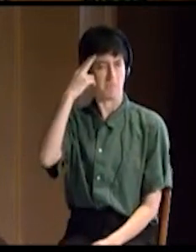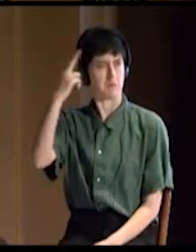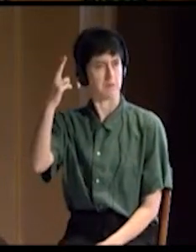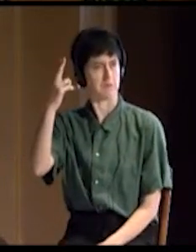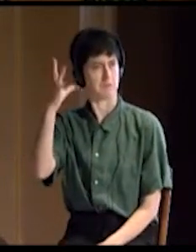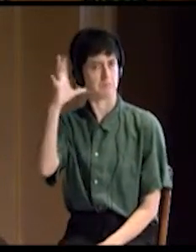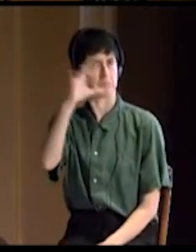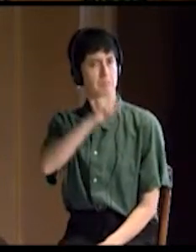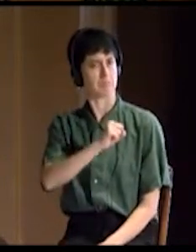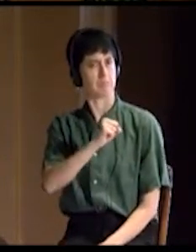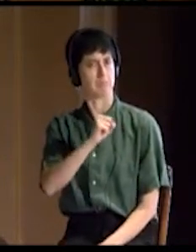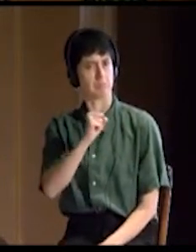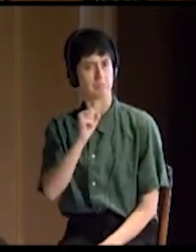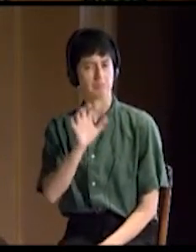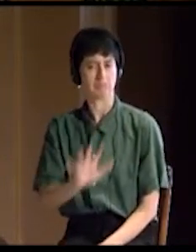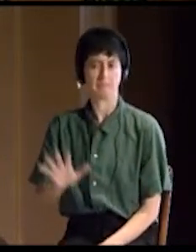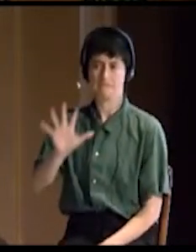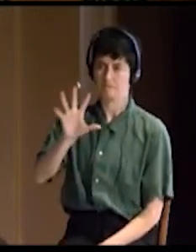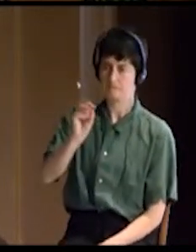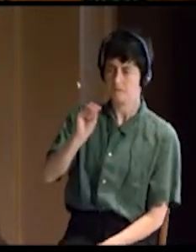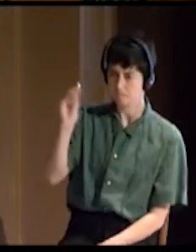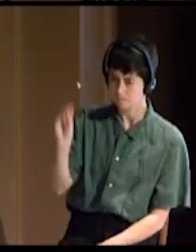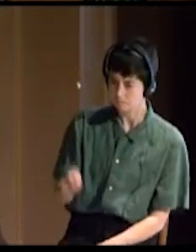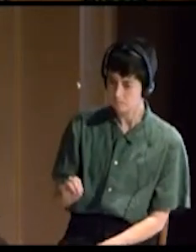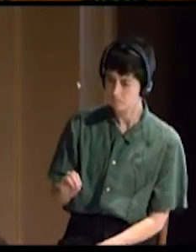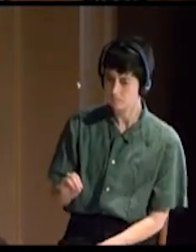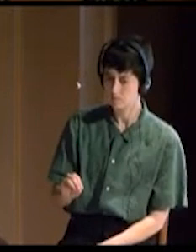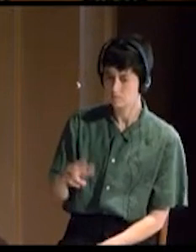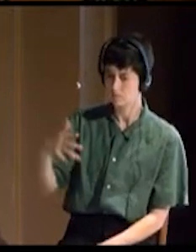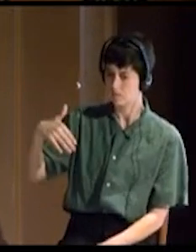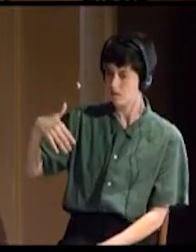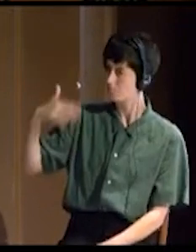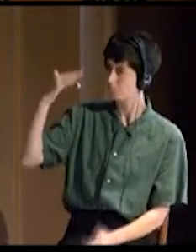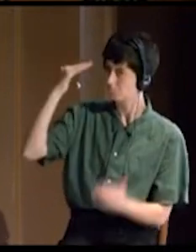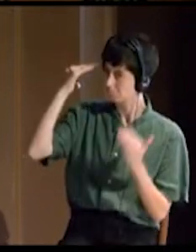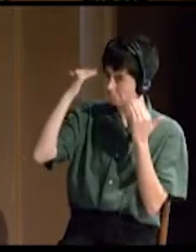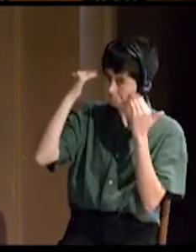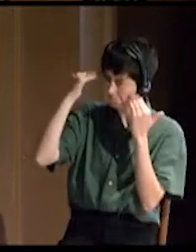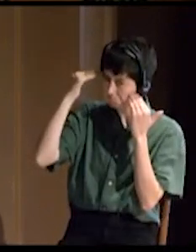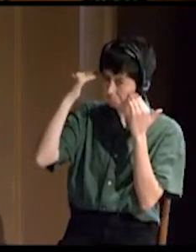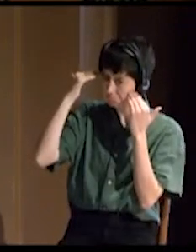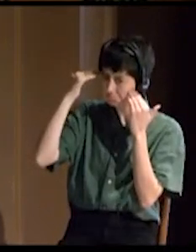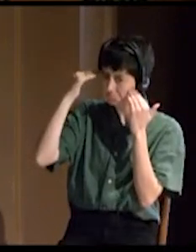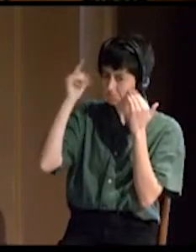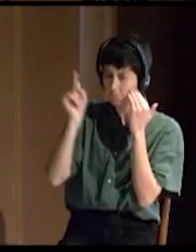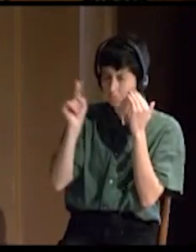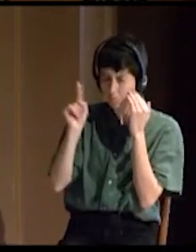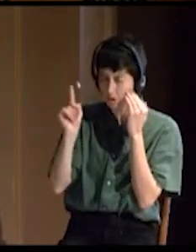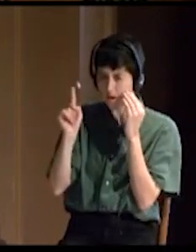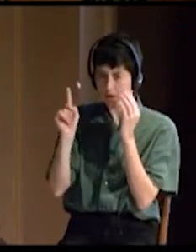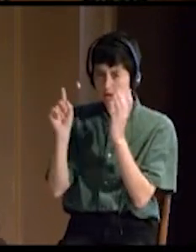of knowledge still in this group can be found in herbarium. And these are some lists that I've collected